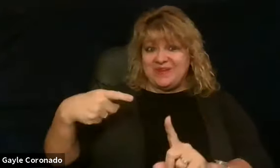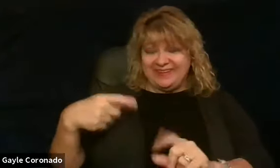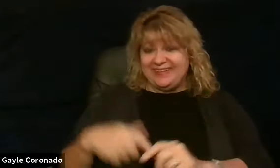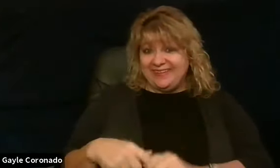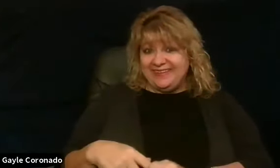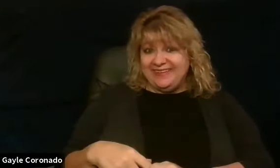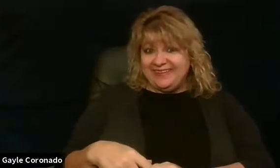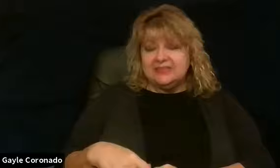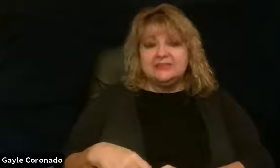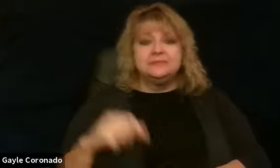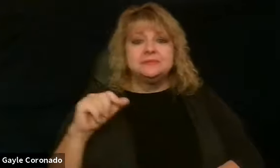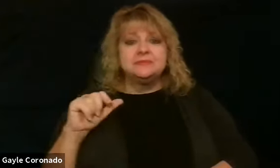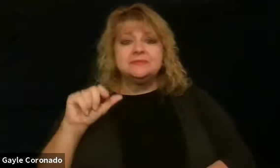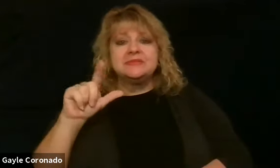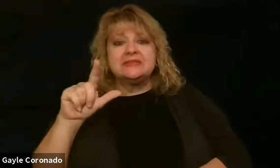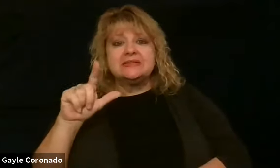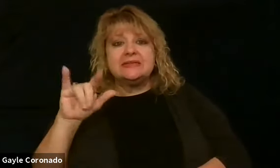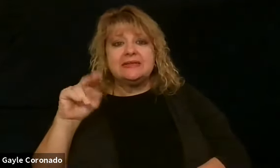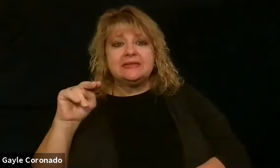I also really love that.